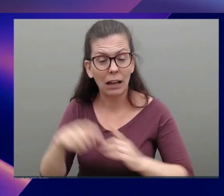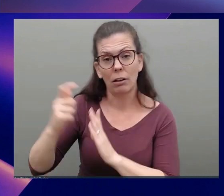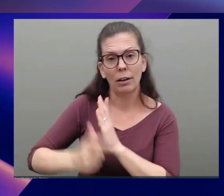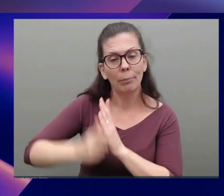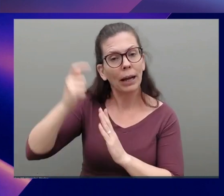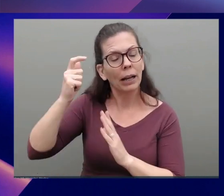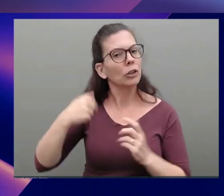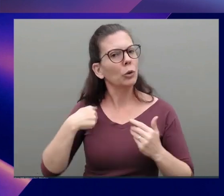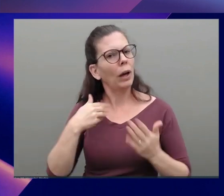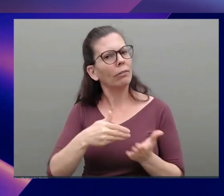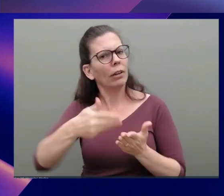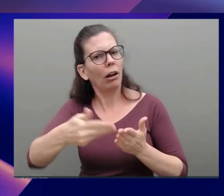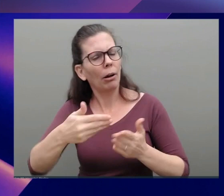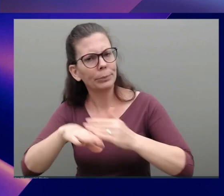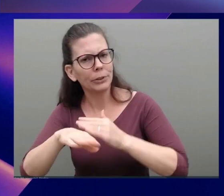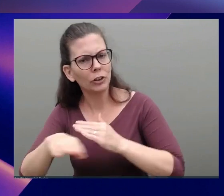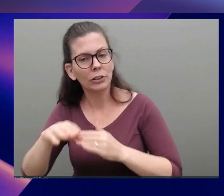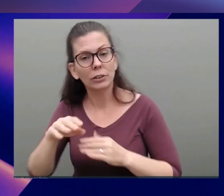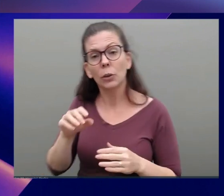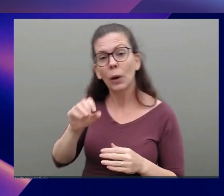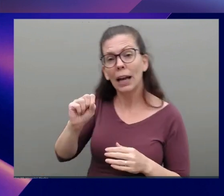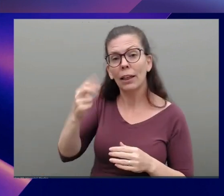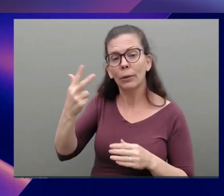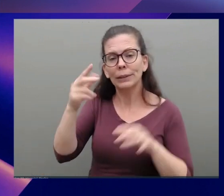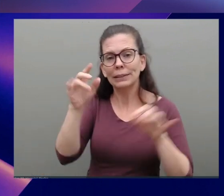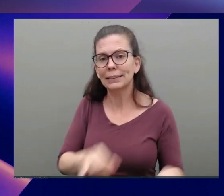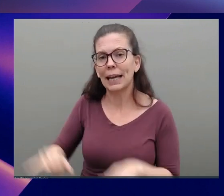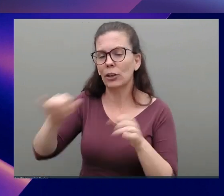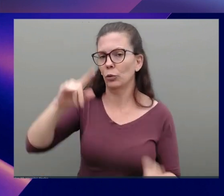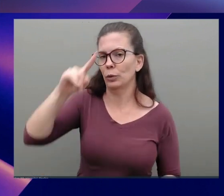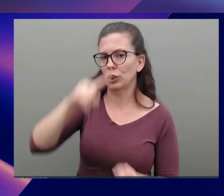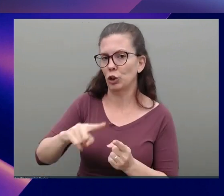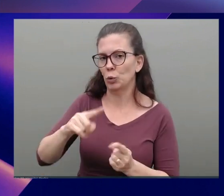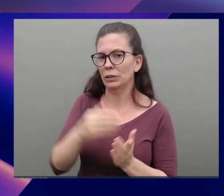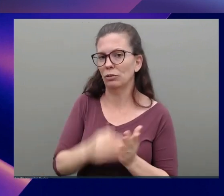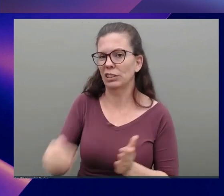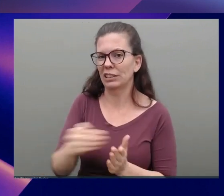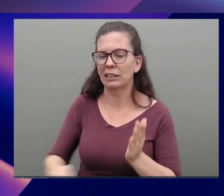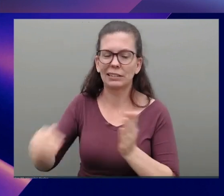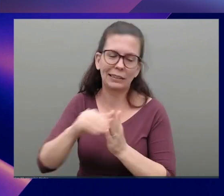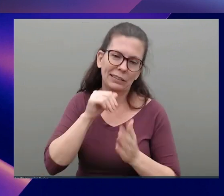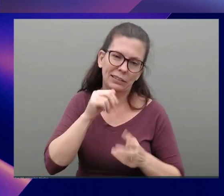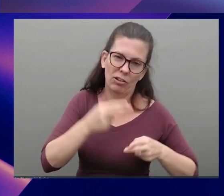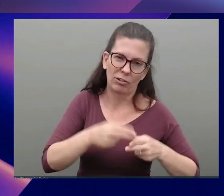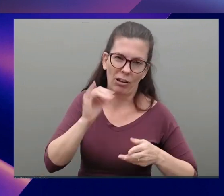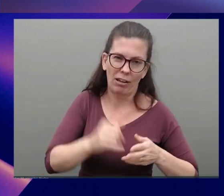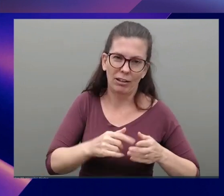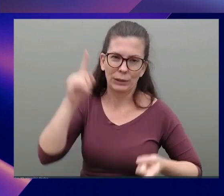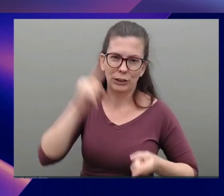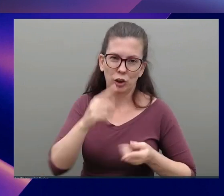Amazon S3 standard, reduced redundancy, which is not called reduced redundancy anymore, but all of them, they change the price per gigabyte.